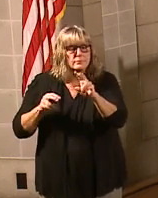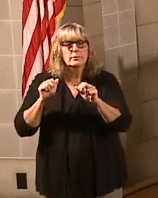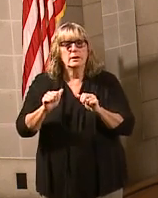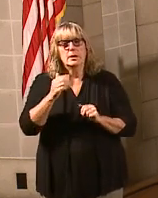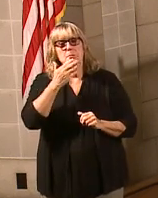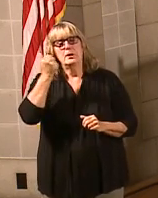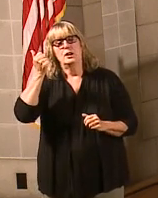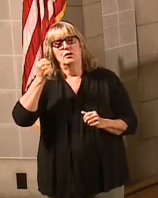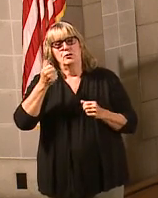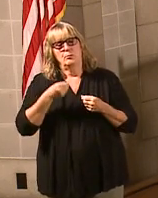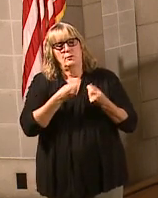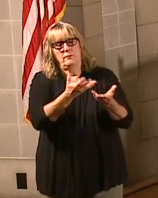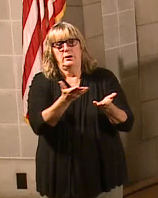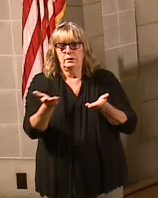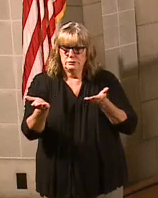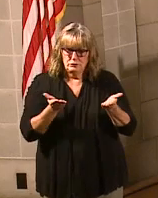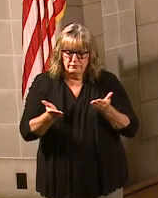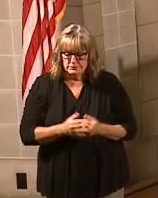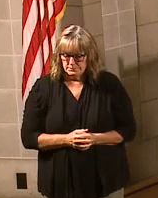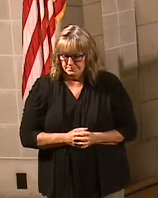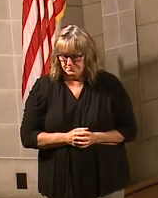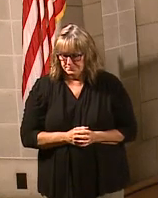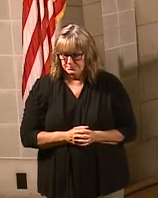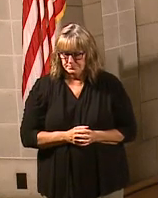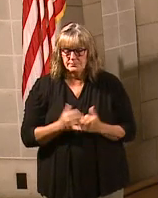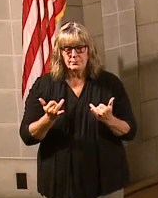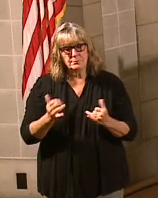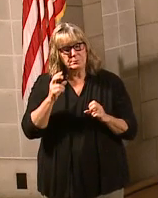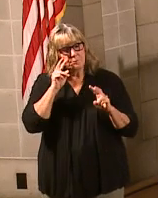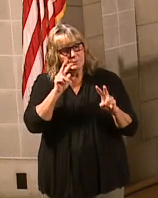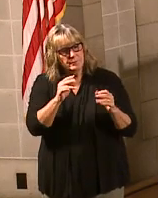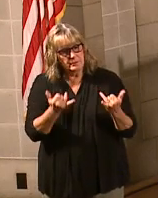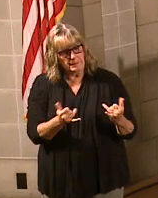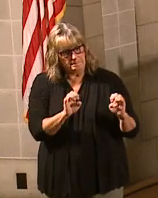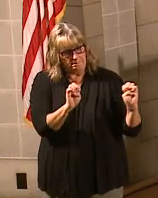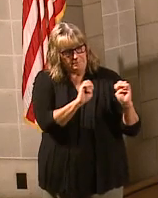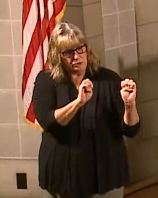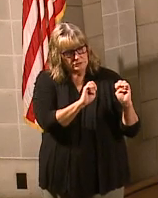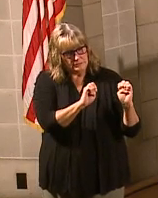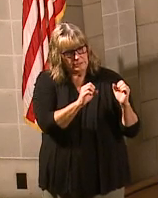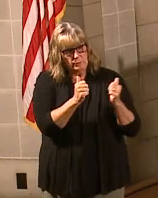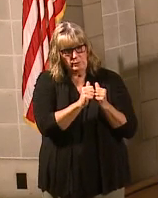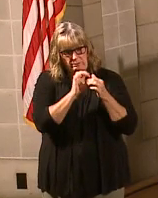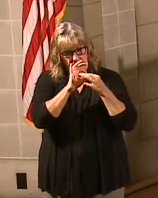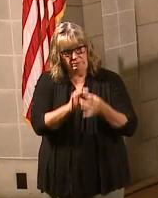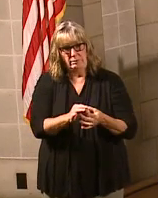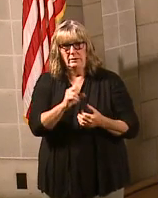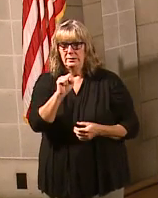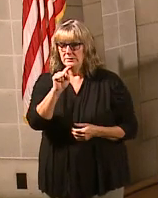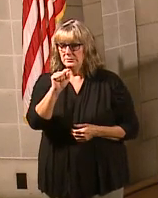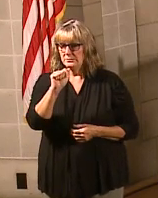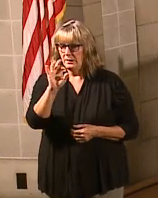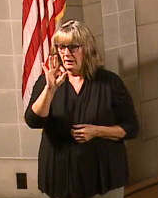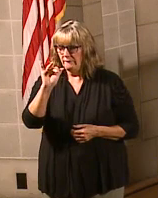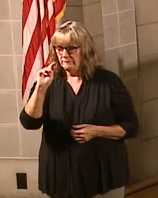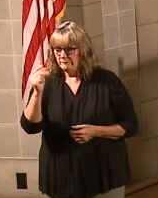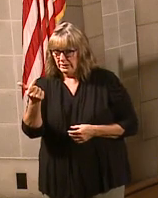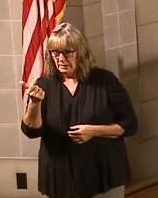HOSPITALS WORKED VERY WELL TOGETHER TO BE ABLE TO MOVE PEOPLE SO THAT WE COULD PROVIDE THAT HOSPITAL BED OR THAT ICU